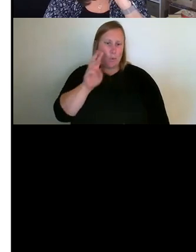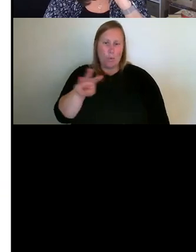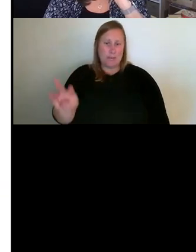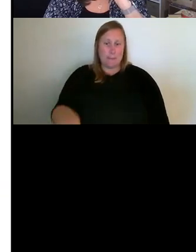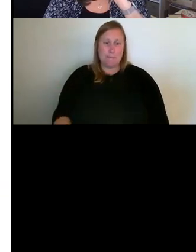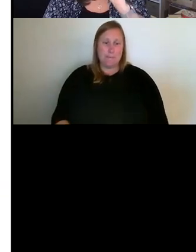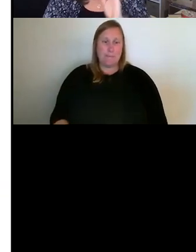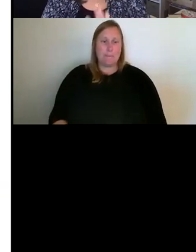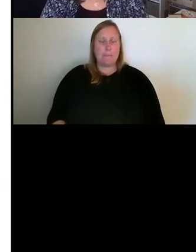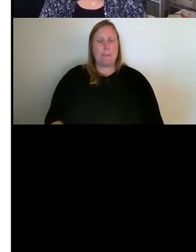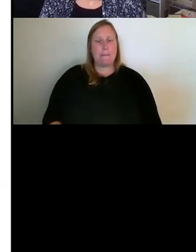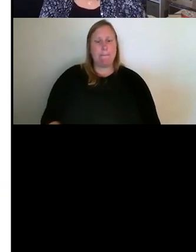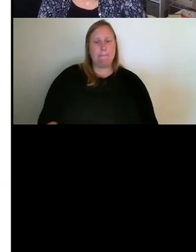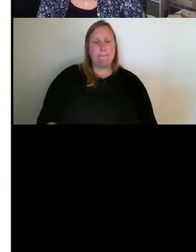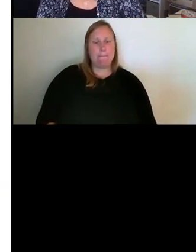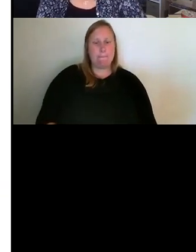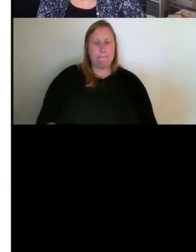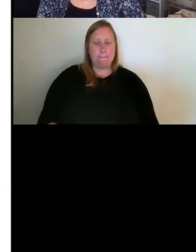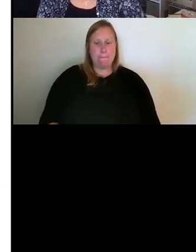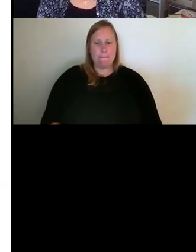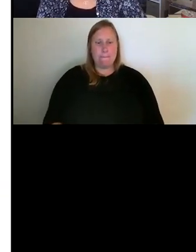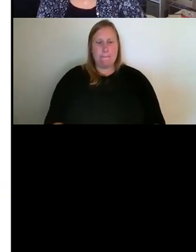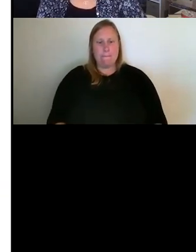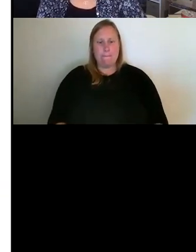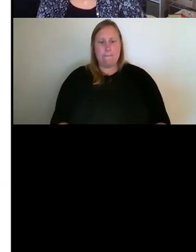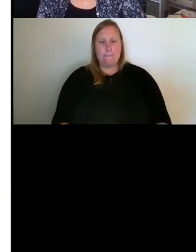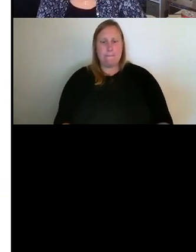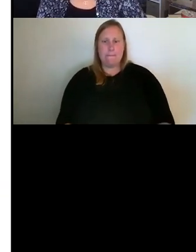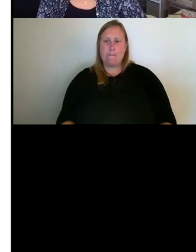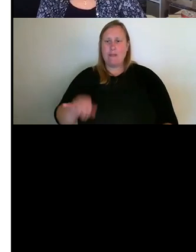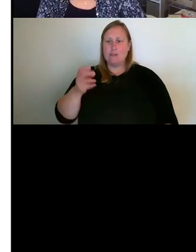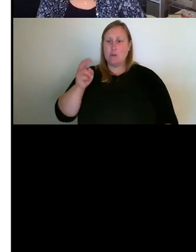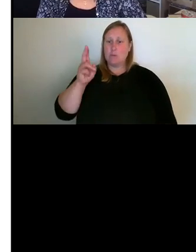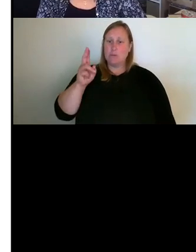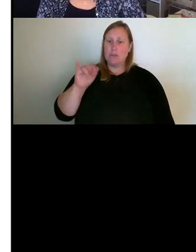So, Jennie, over to you to tell us about some cool